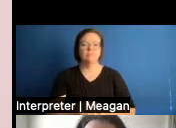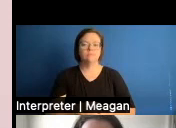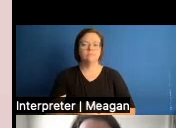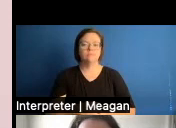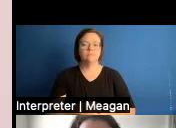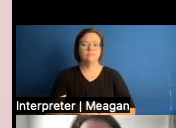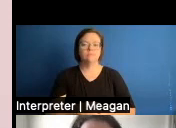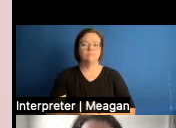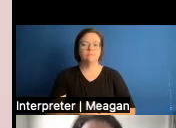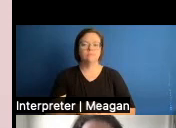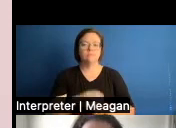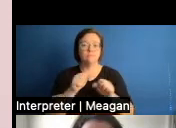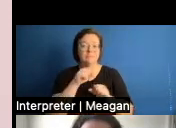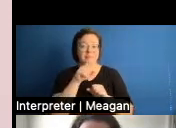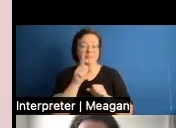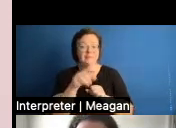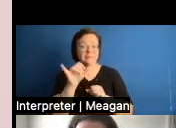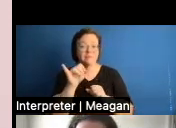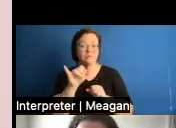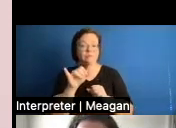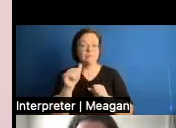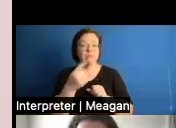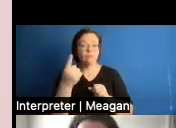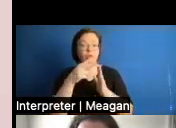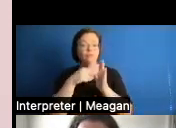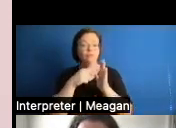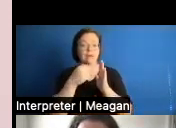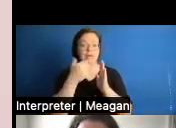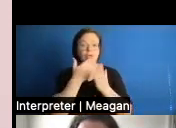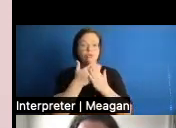Can I ask too, like what uh, has anyone read any good like poetry collections recently?